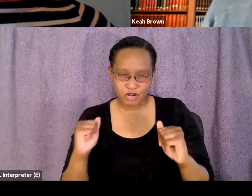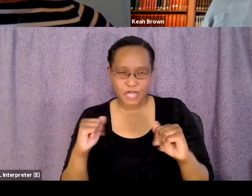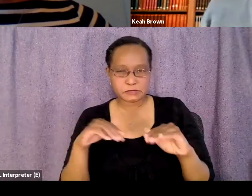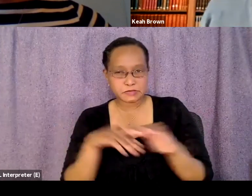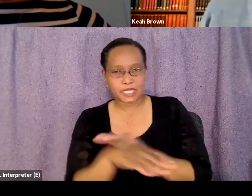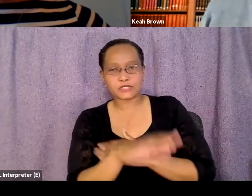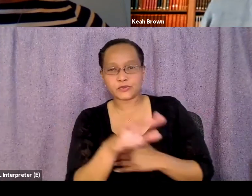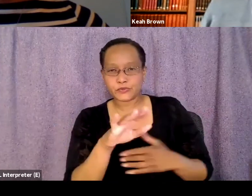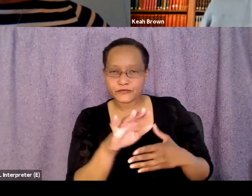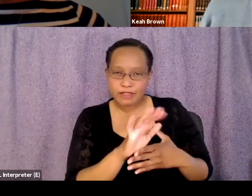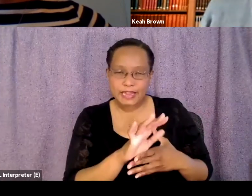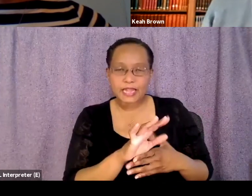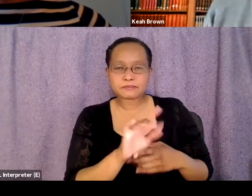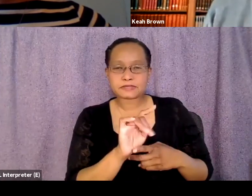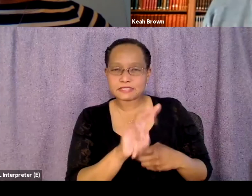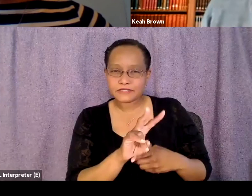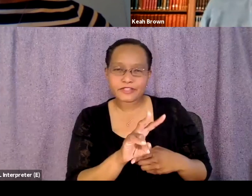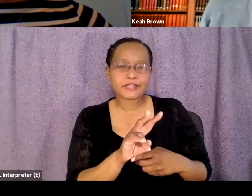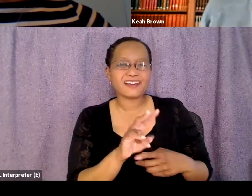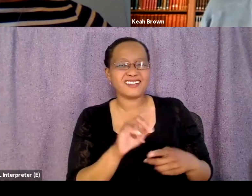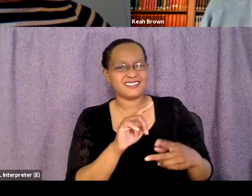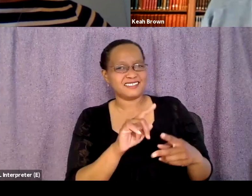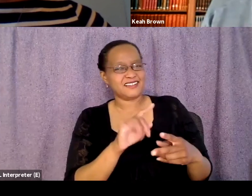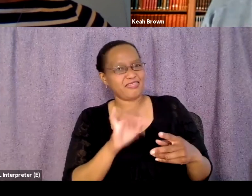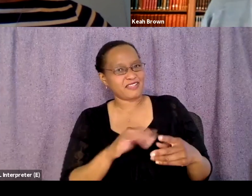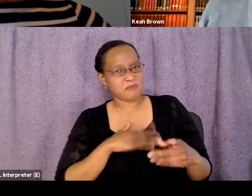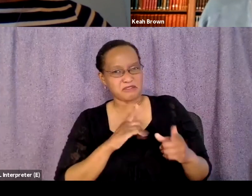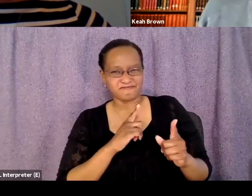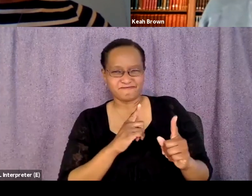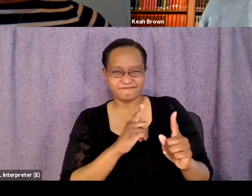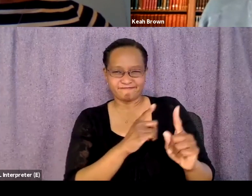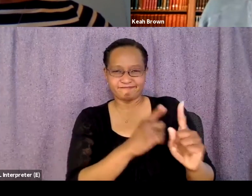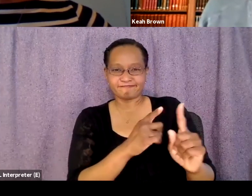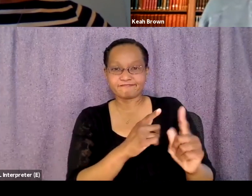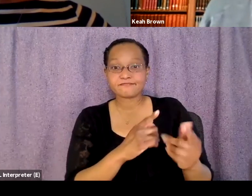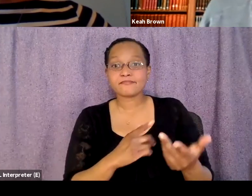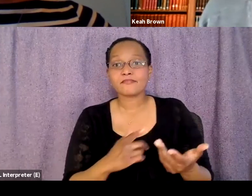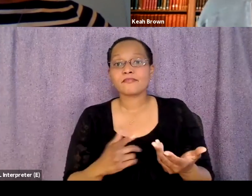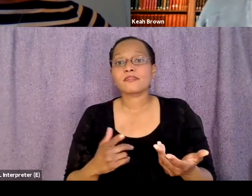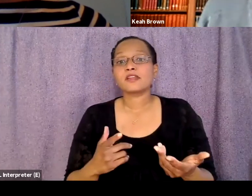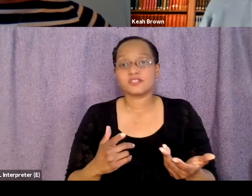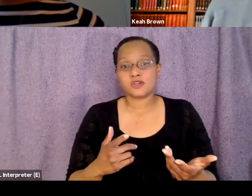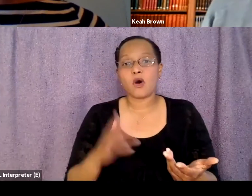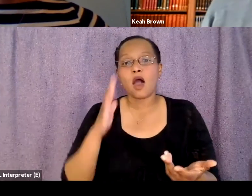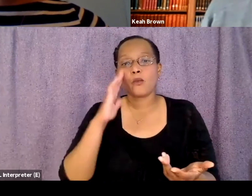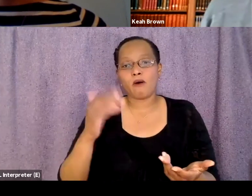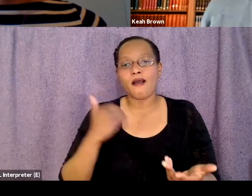Keah Brown: strides push forward, I have the Sam Super Seats out next year, I have the